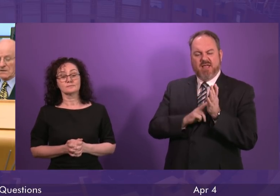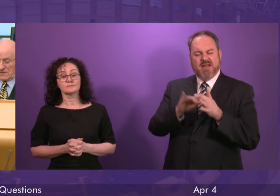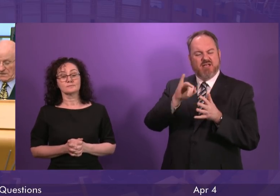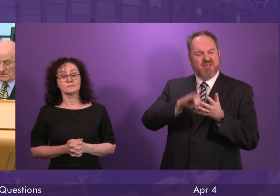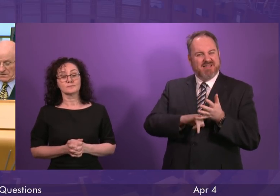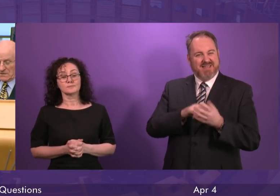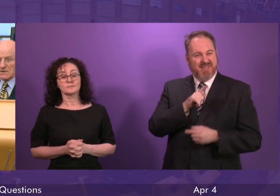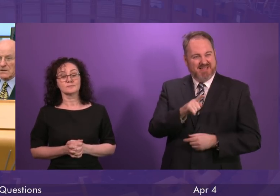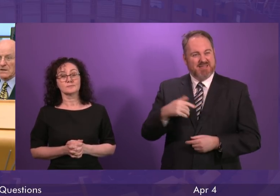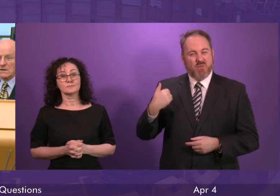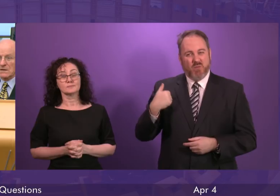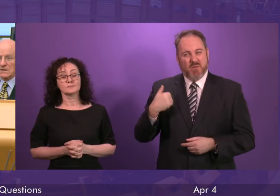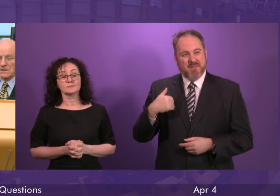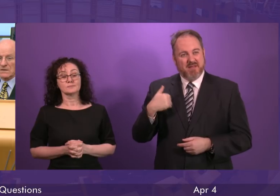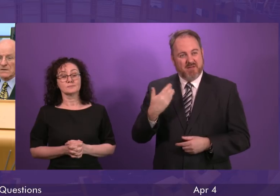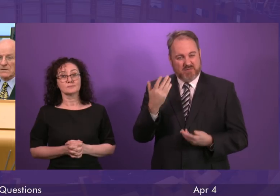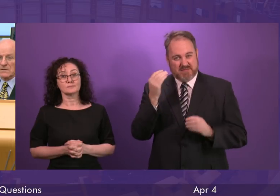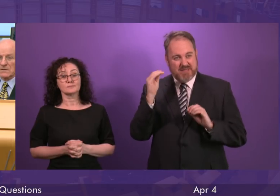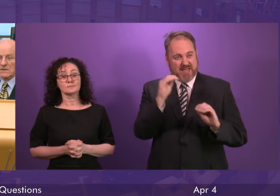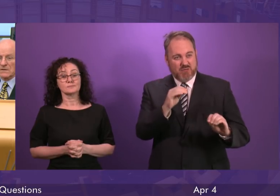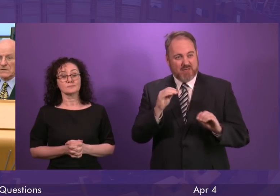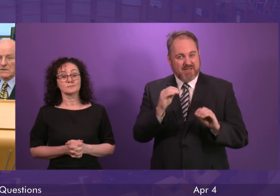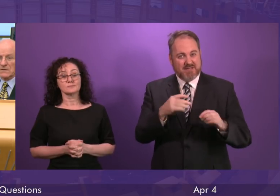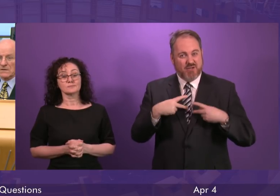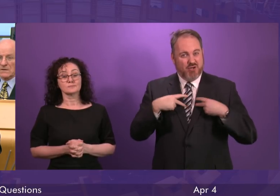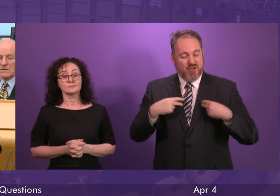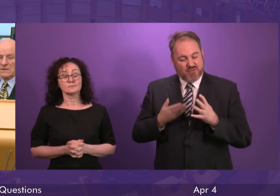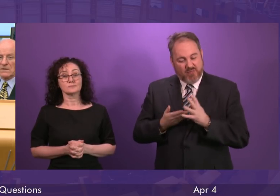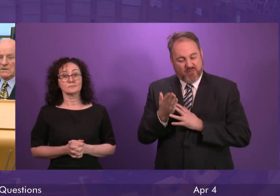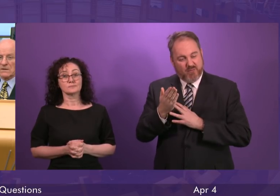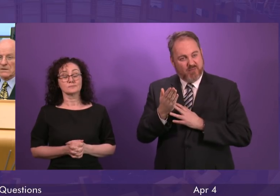This is a lady who received her education as a nurse from the NHS and who worked in